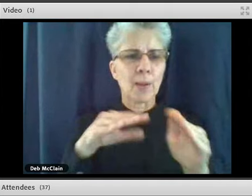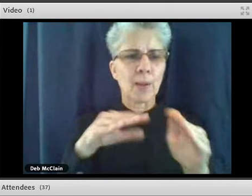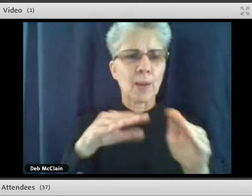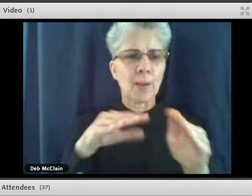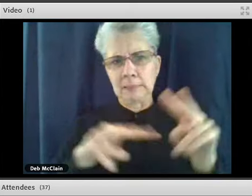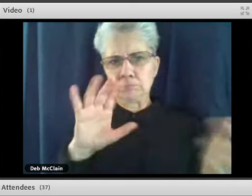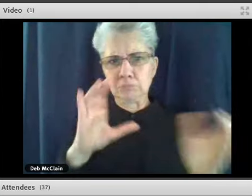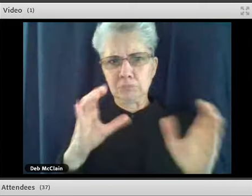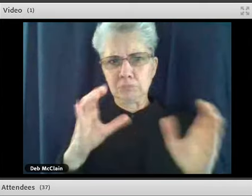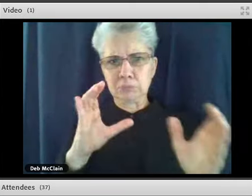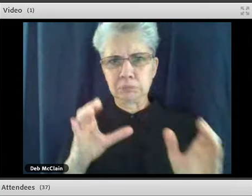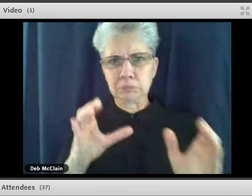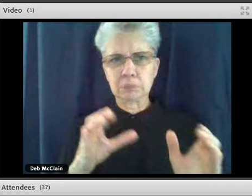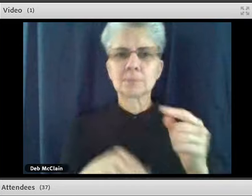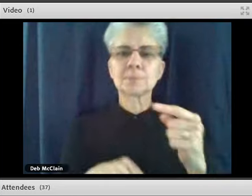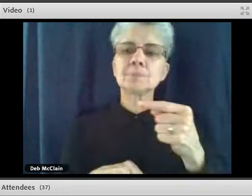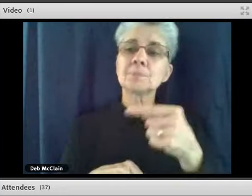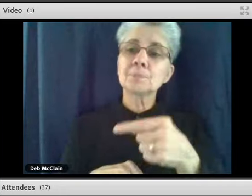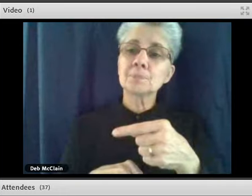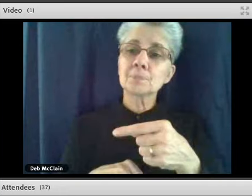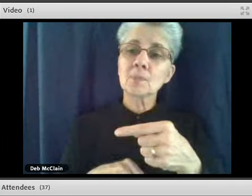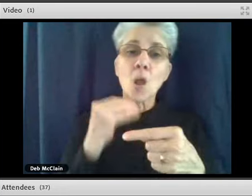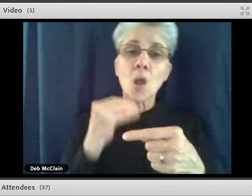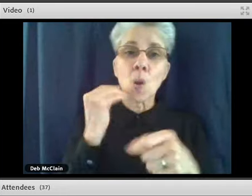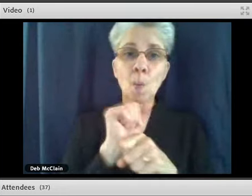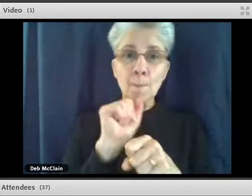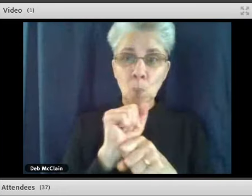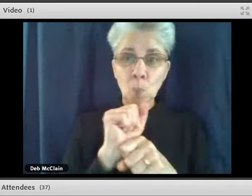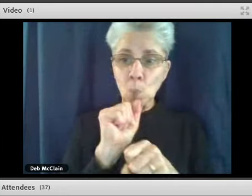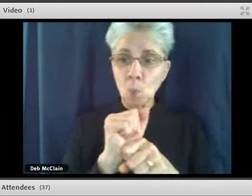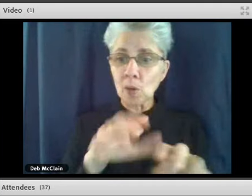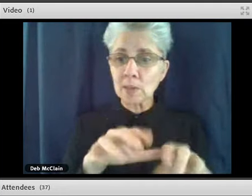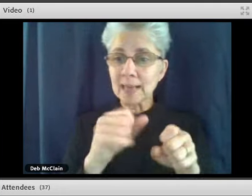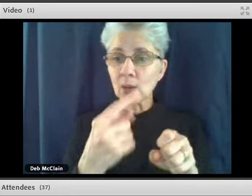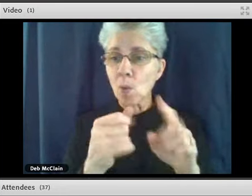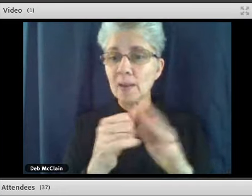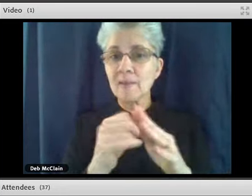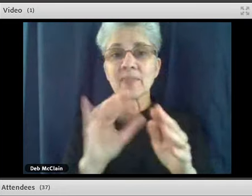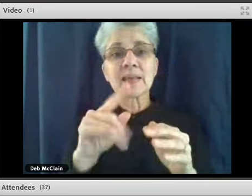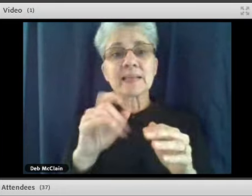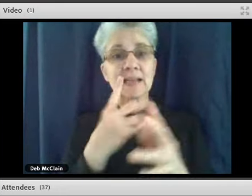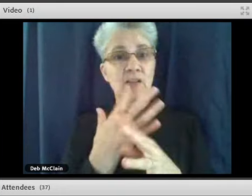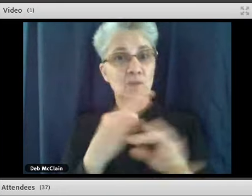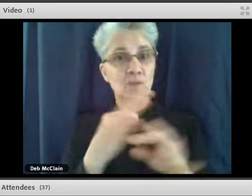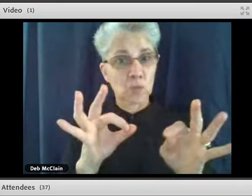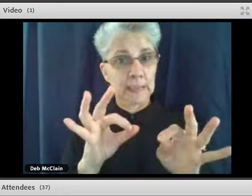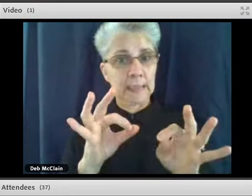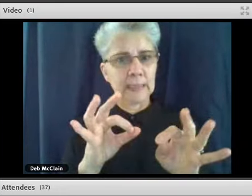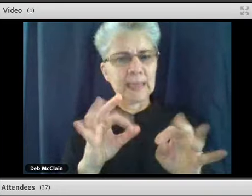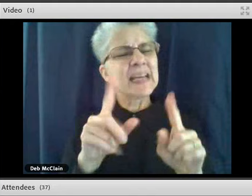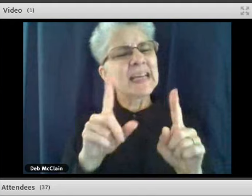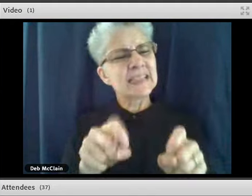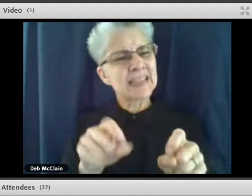of before and after accessibility. You can kind of take a look at that. So, for homework, take one of these sites